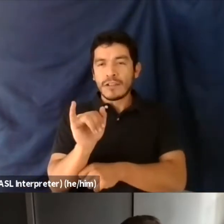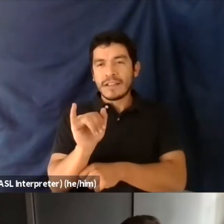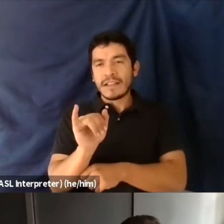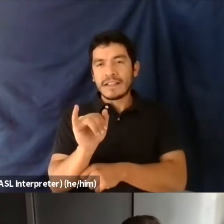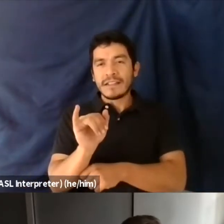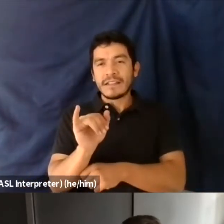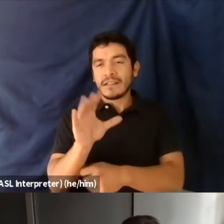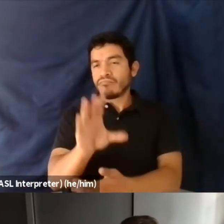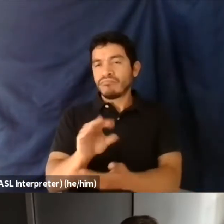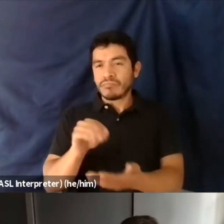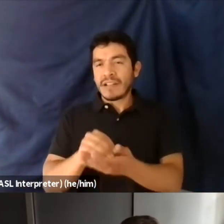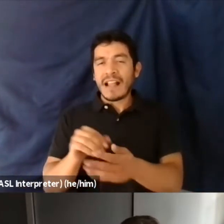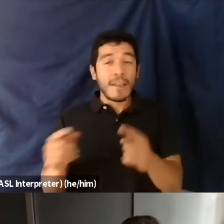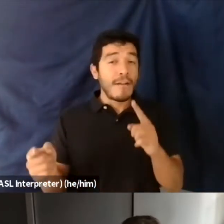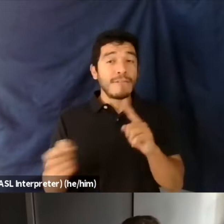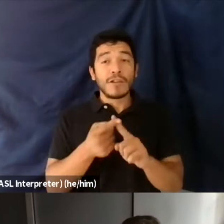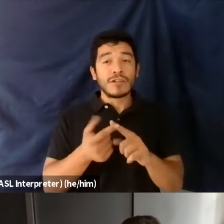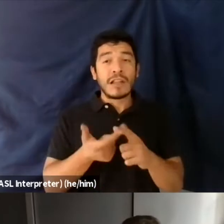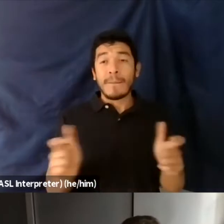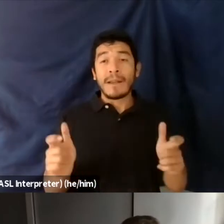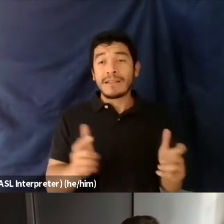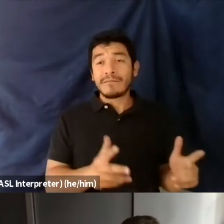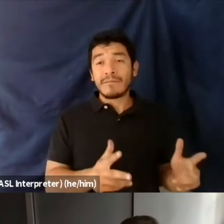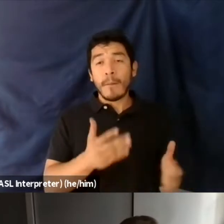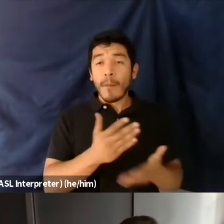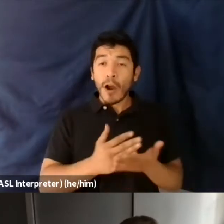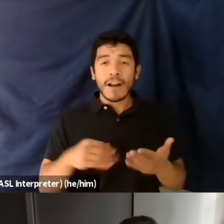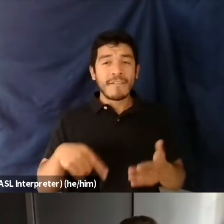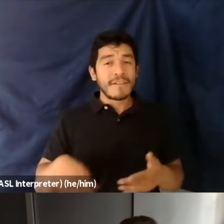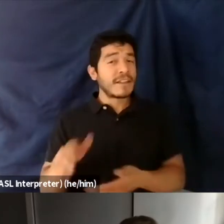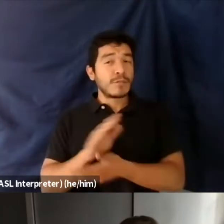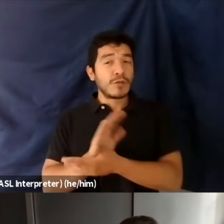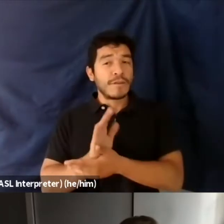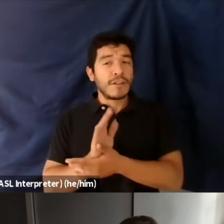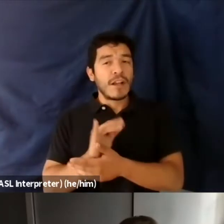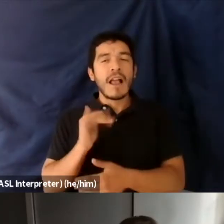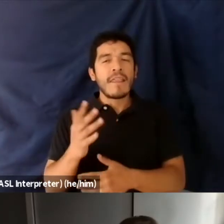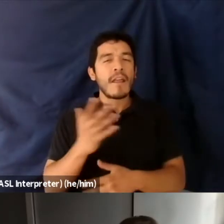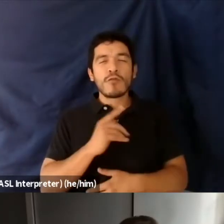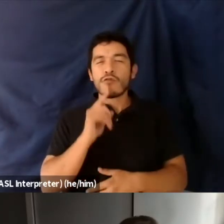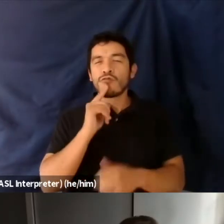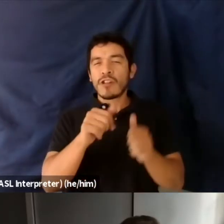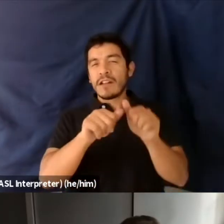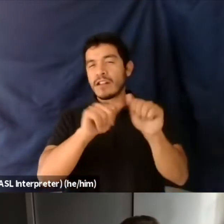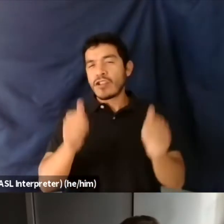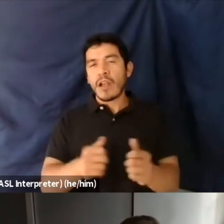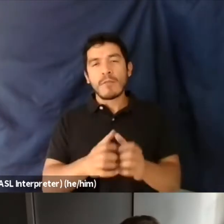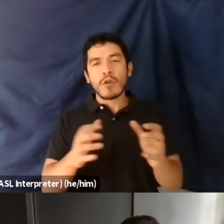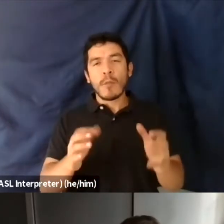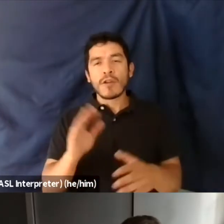really big leg of what Chuck is found. And I think that's what really shaped so much of our sort of editorial, you know,